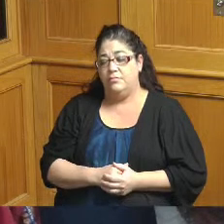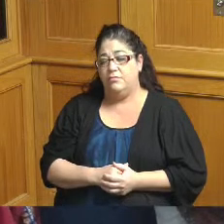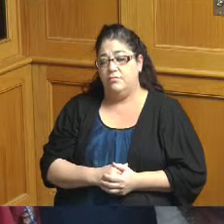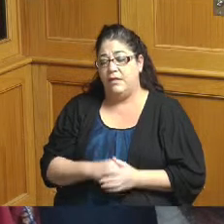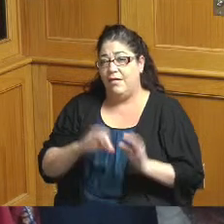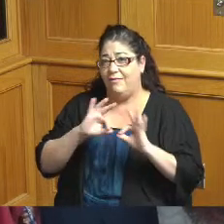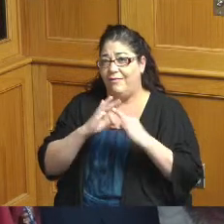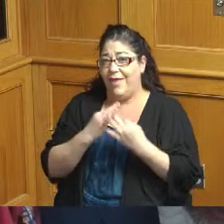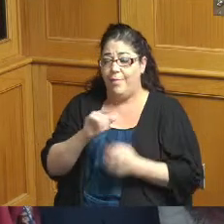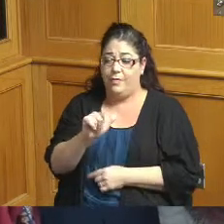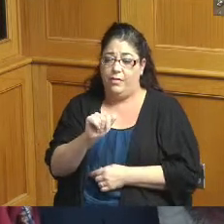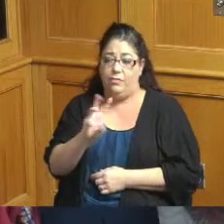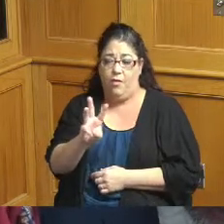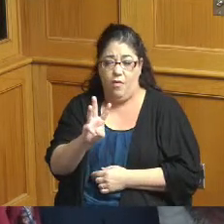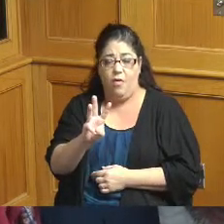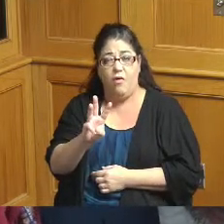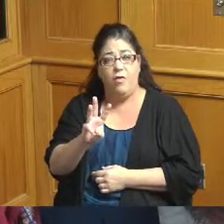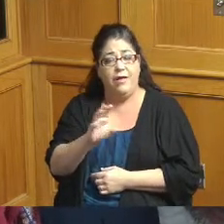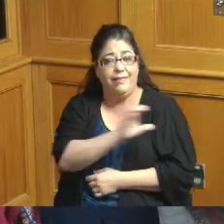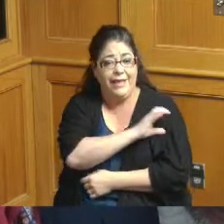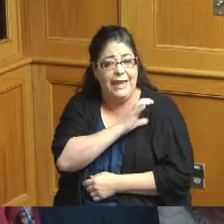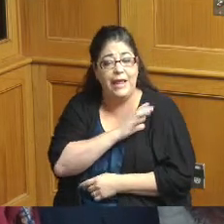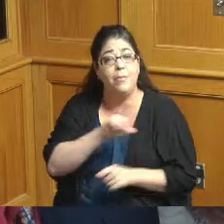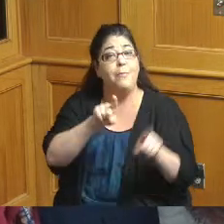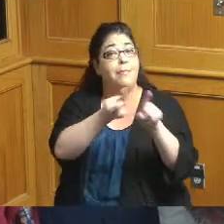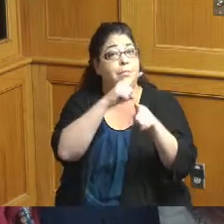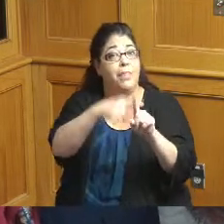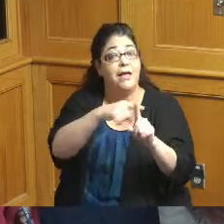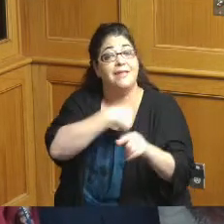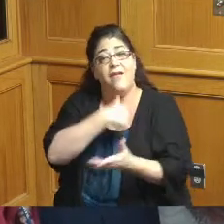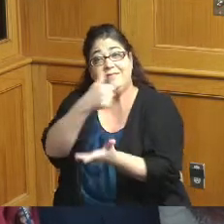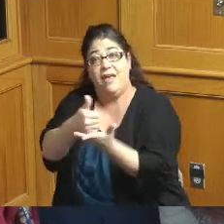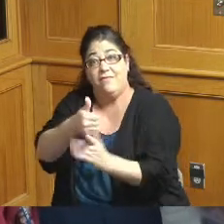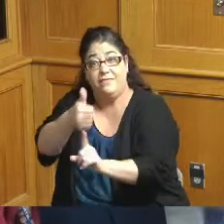law clinic our self-help center is available to litigants who need access to a computer